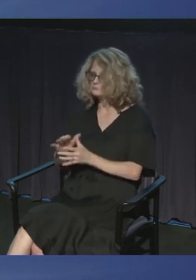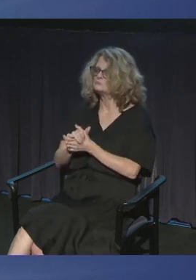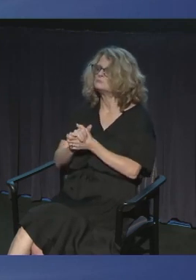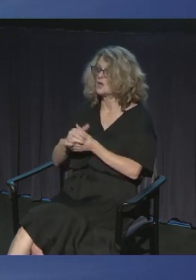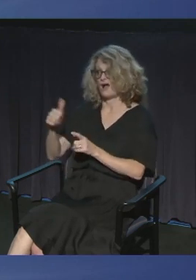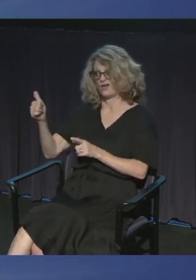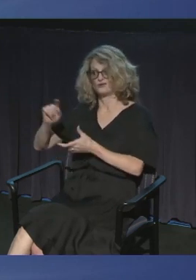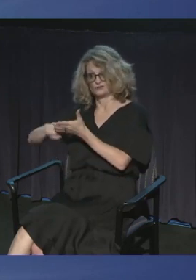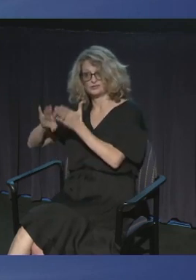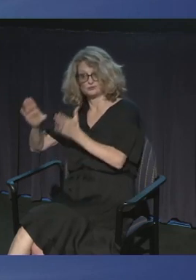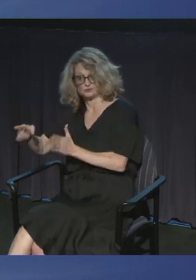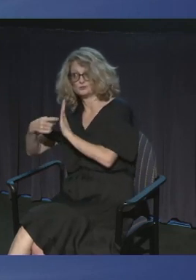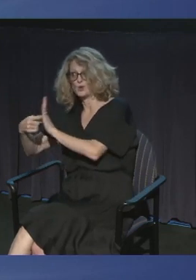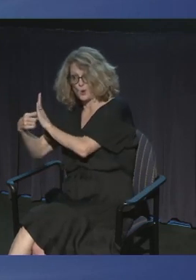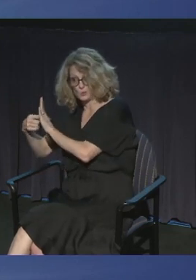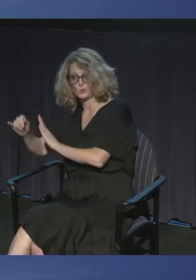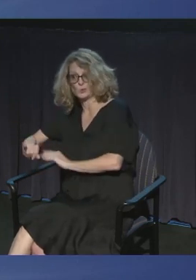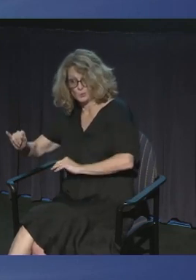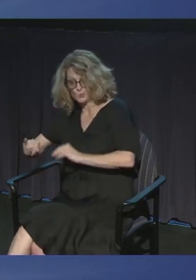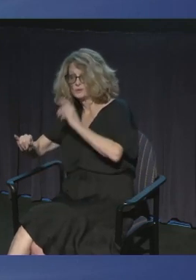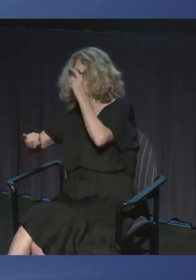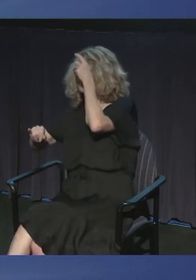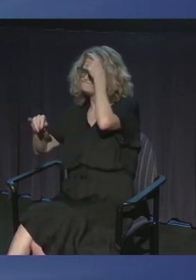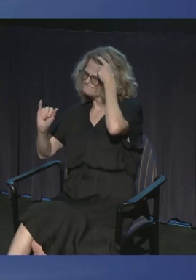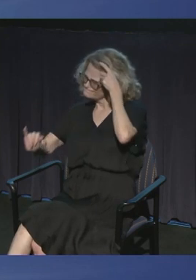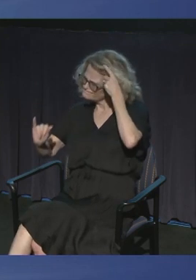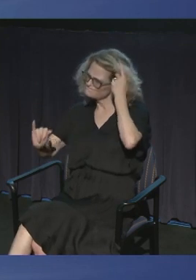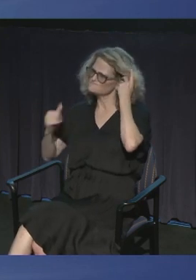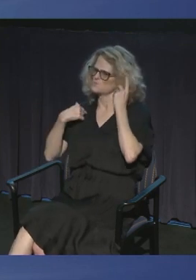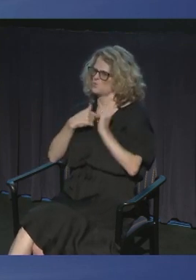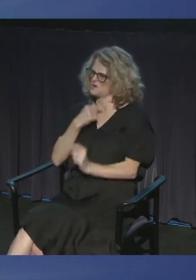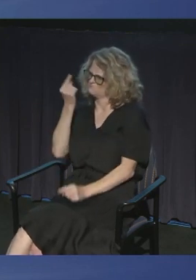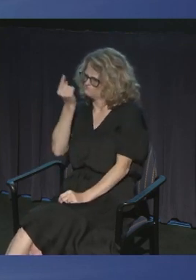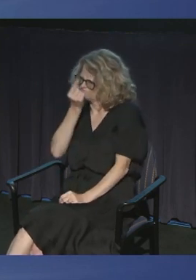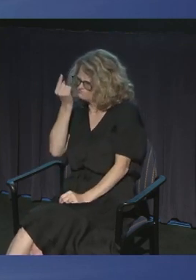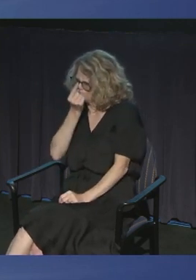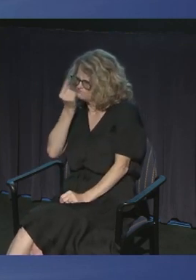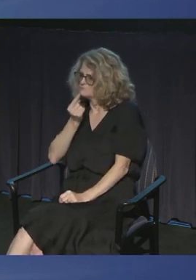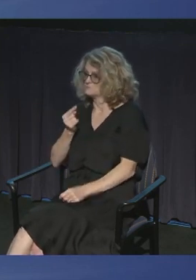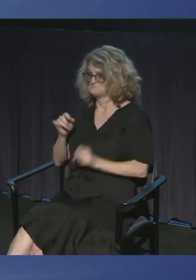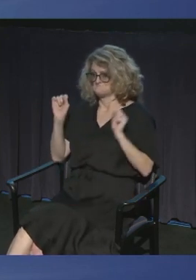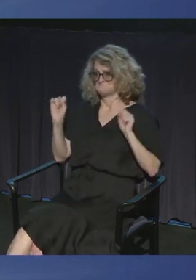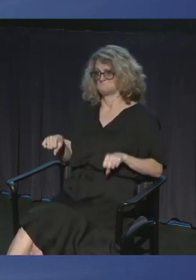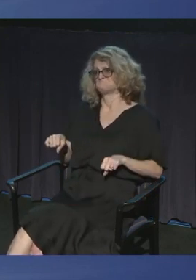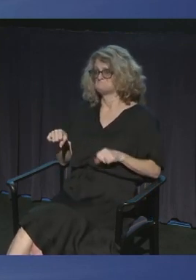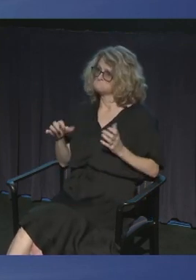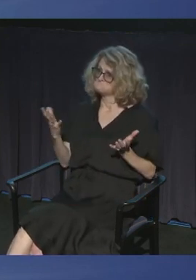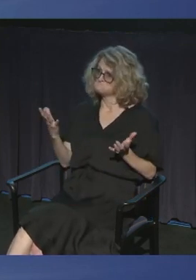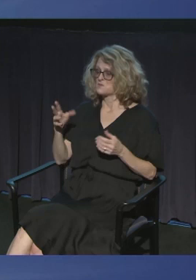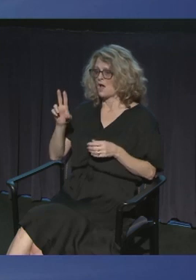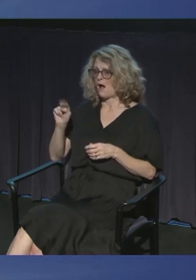IN THE FIELD AND SHOWN THE OTHERS TO BE BENEFICIAL IN RADIATION WE WANTED TO KNOW WE CAN DO AN UNBIASED APPROACH TO